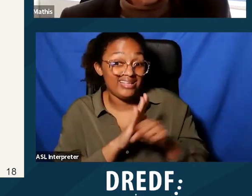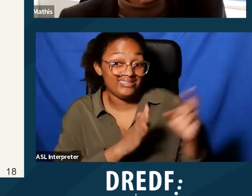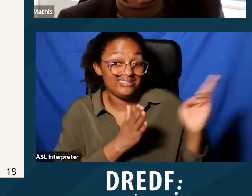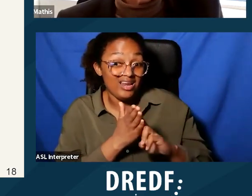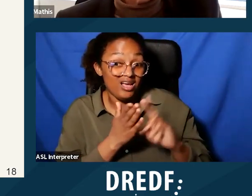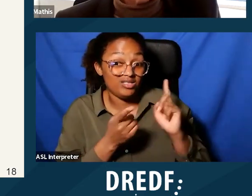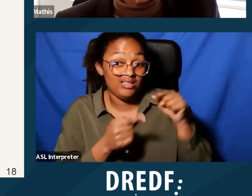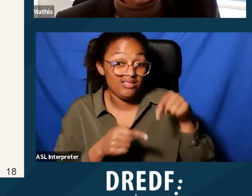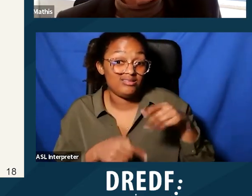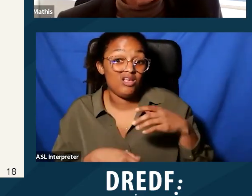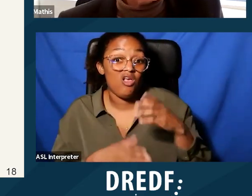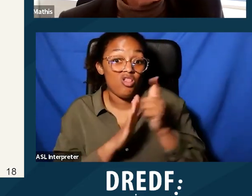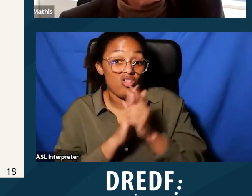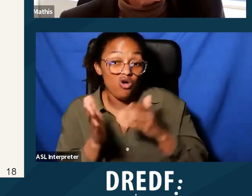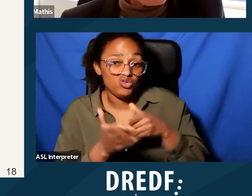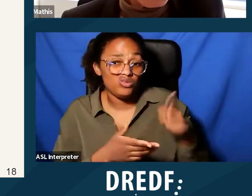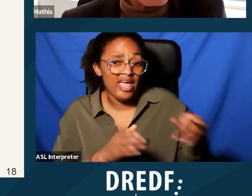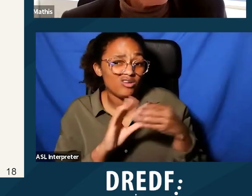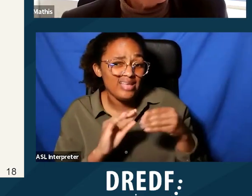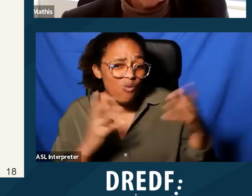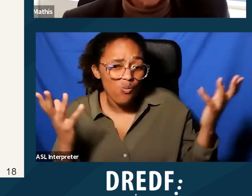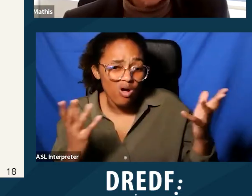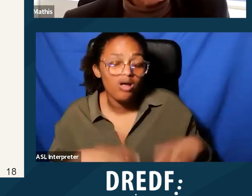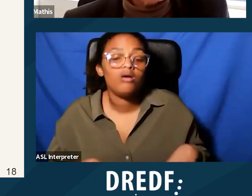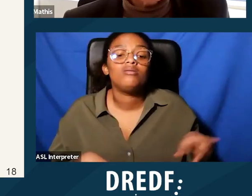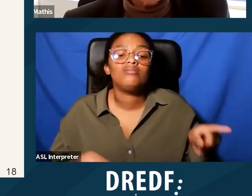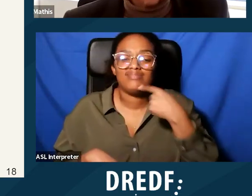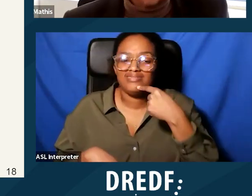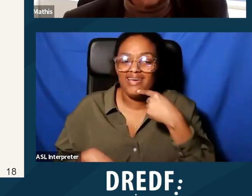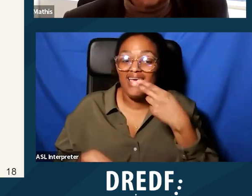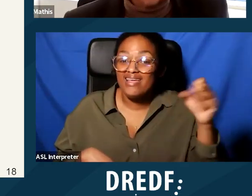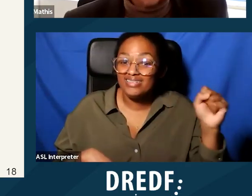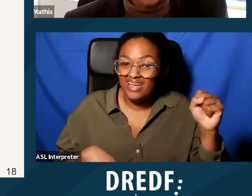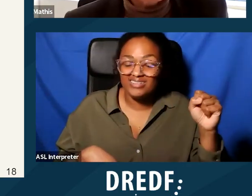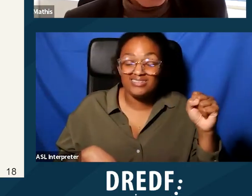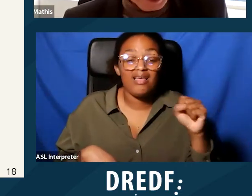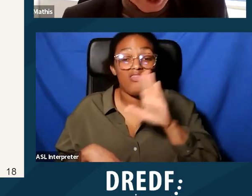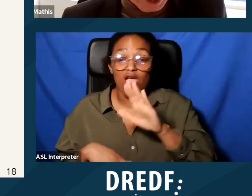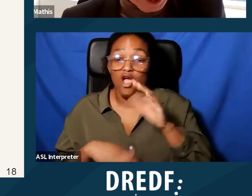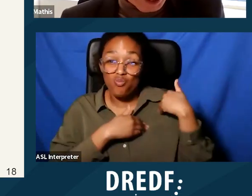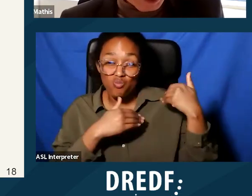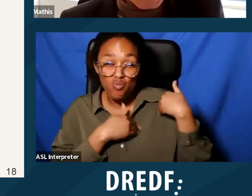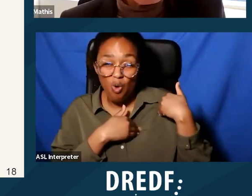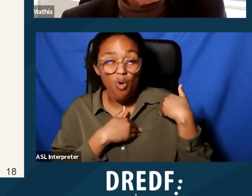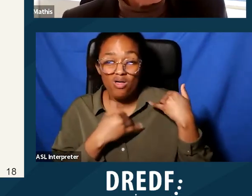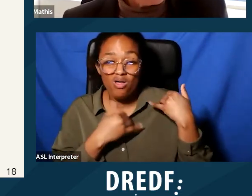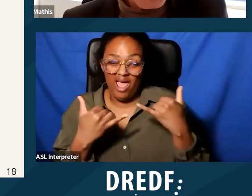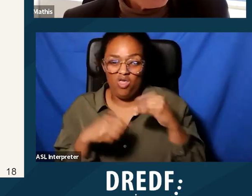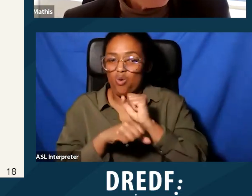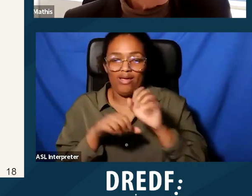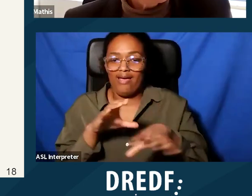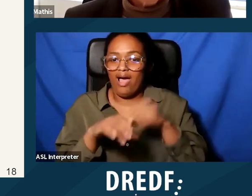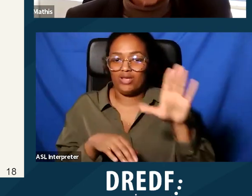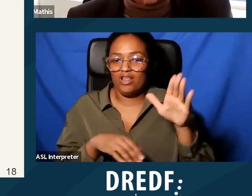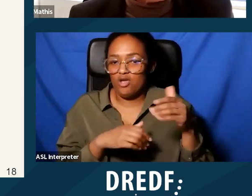Okay. So, what are the nine states saying about HHS's rules? They say that HHS overstepped in